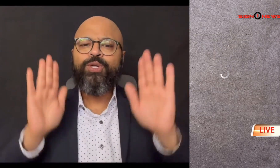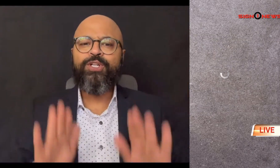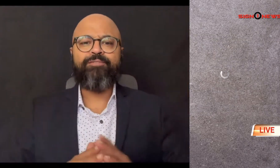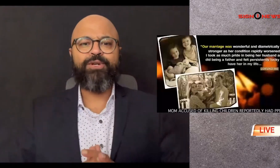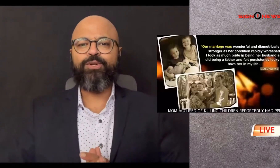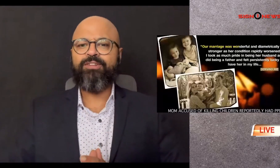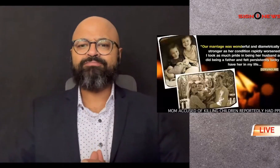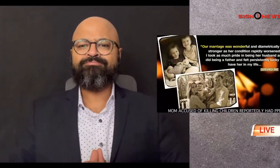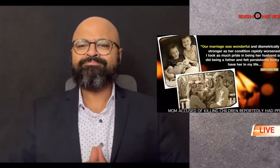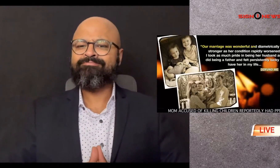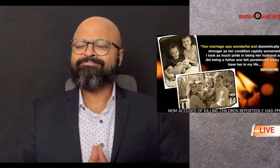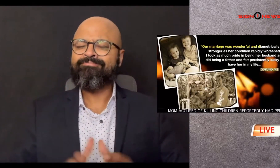our marriage was wonderful.